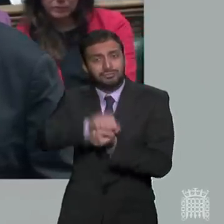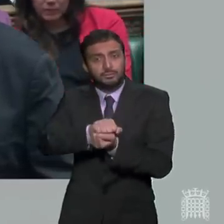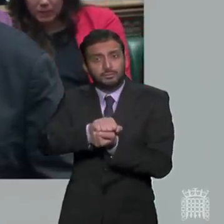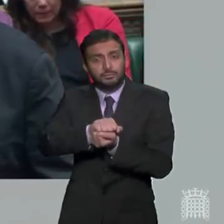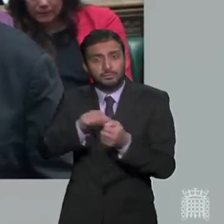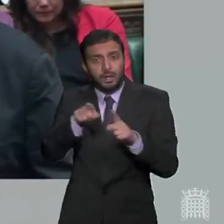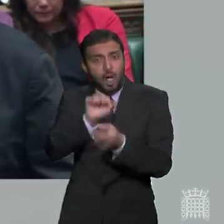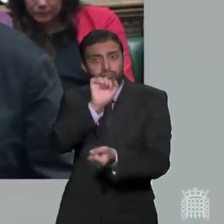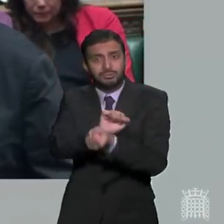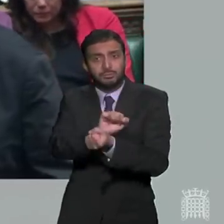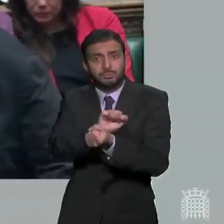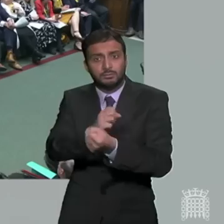the will of the Scottish people?